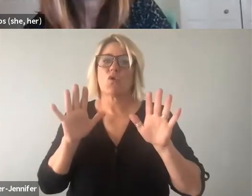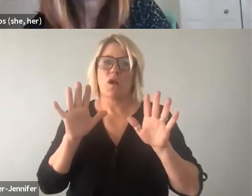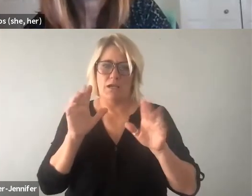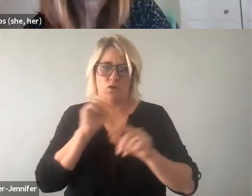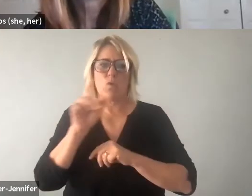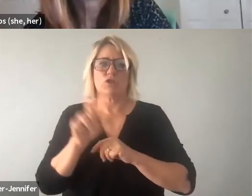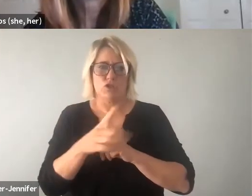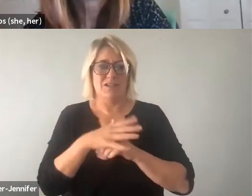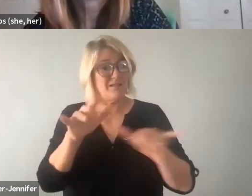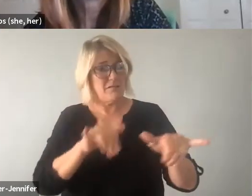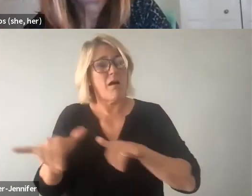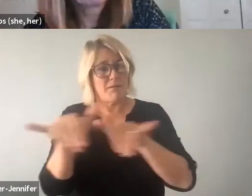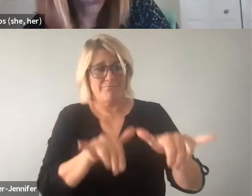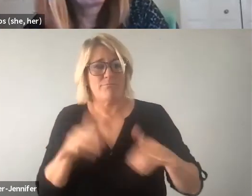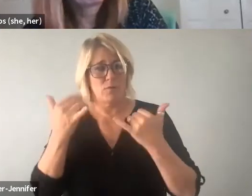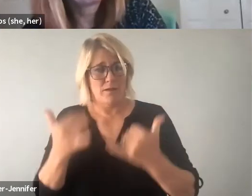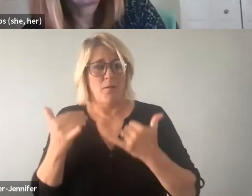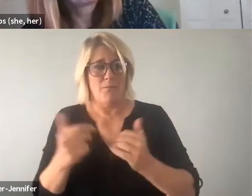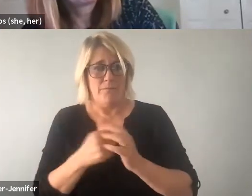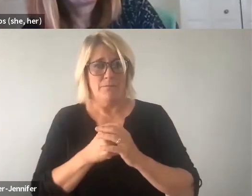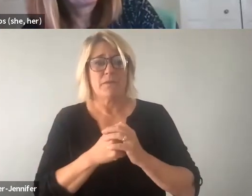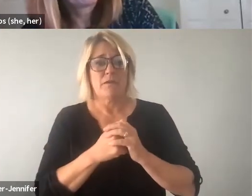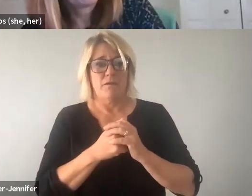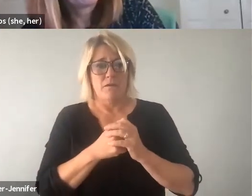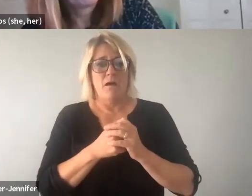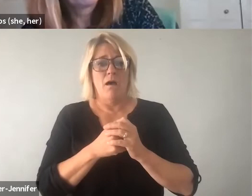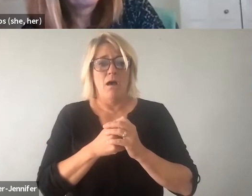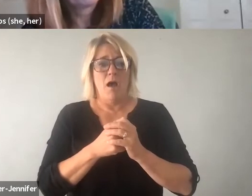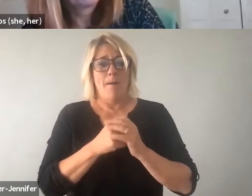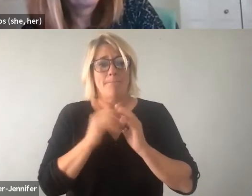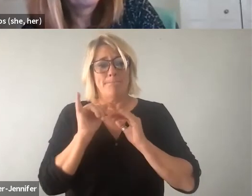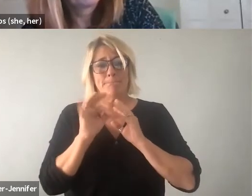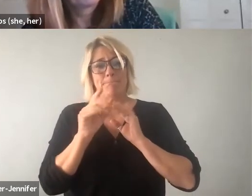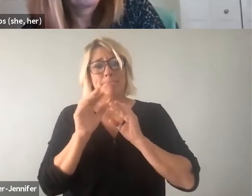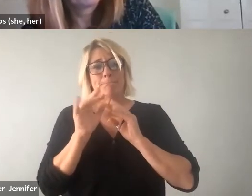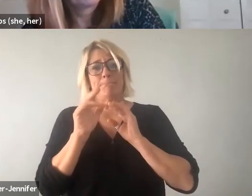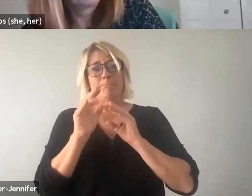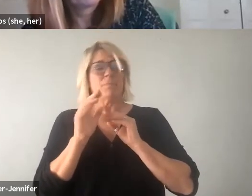employer has a mandatory vaccination requirement? » Nancy: That's a great question and it's a pretty common one